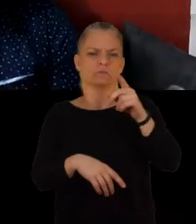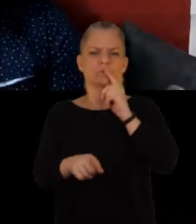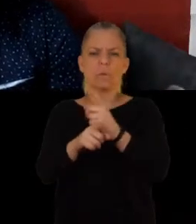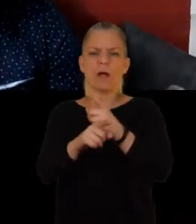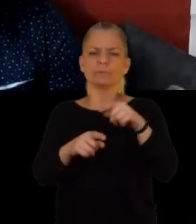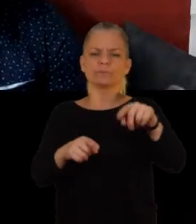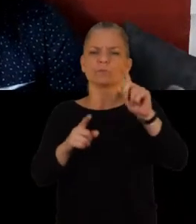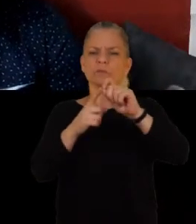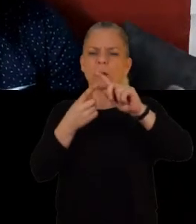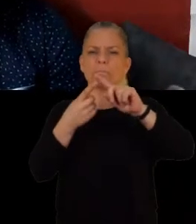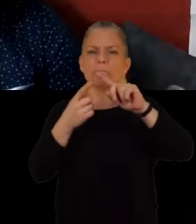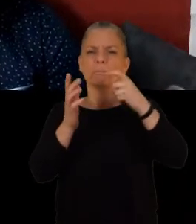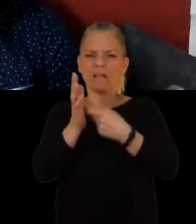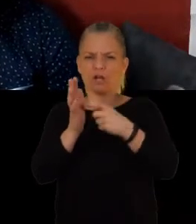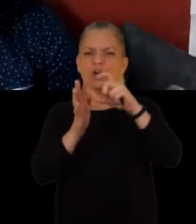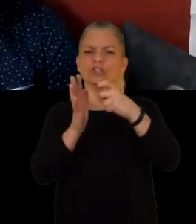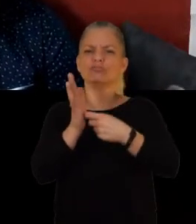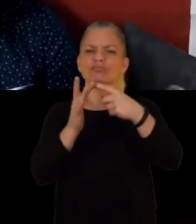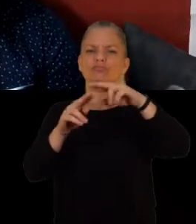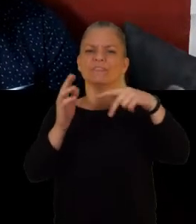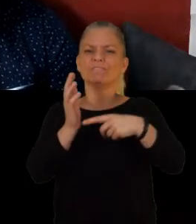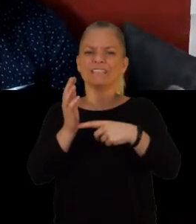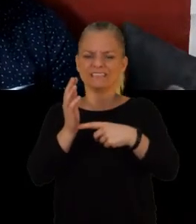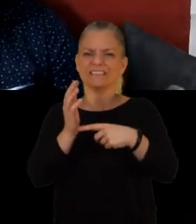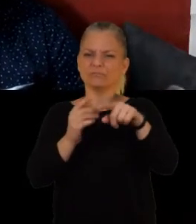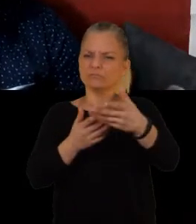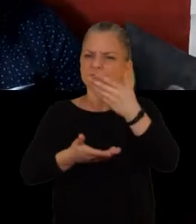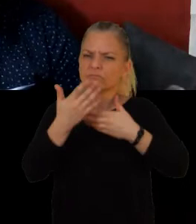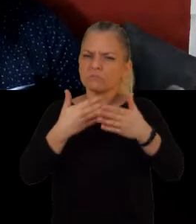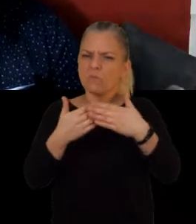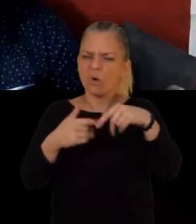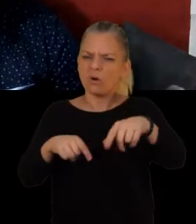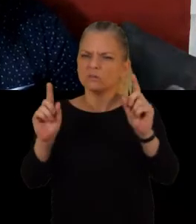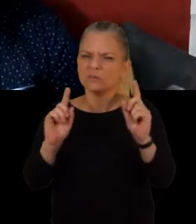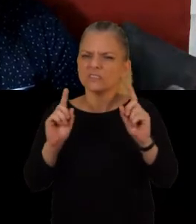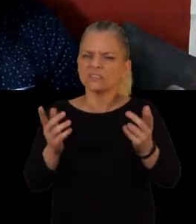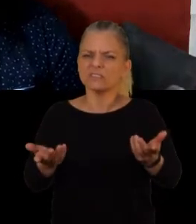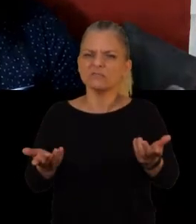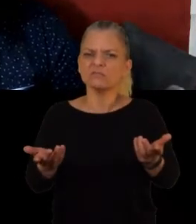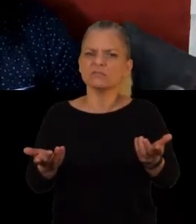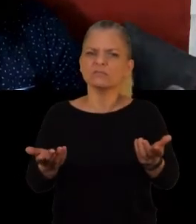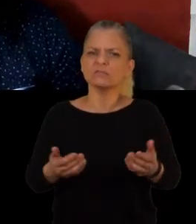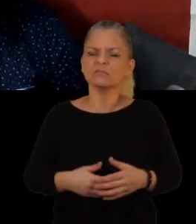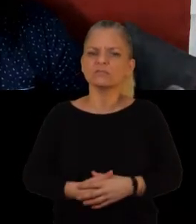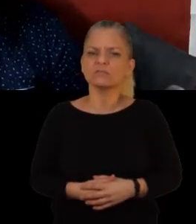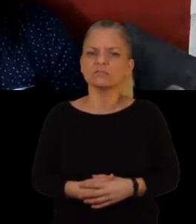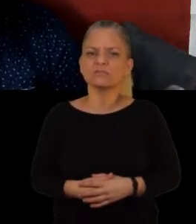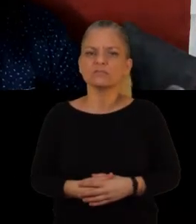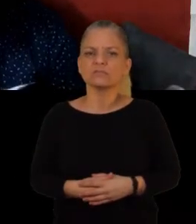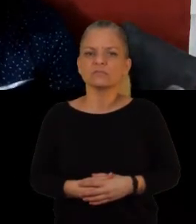well when we've talked in the past you've talked about something called peer drift can you tell us a little bit about what you but what you were thinking there